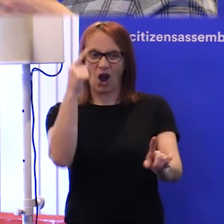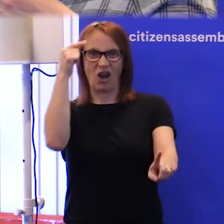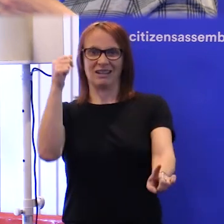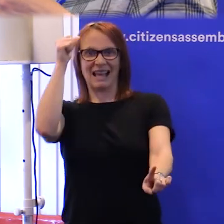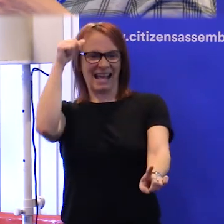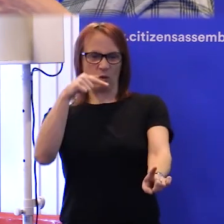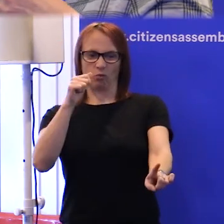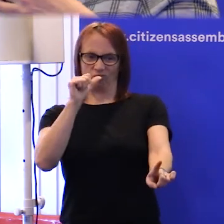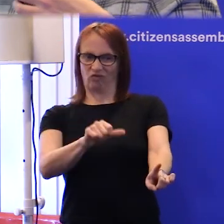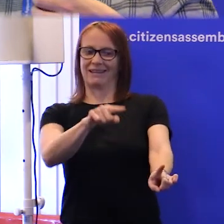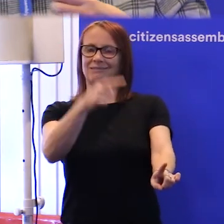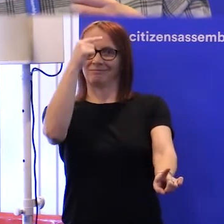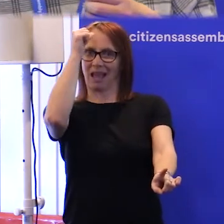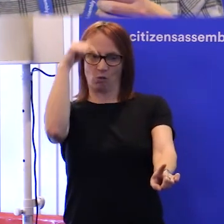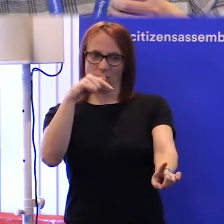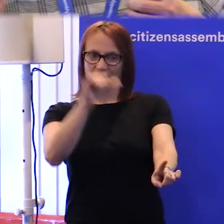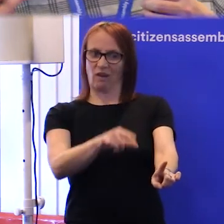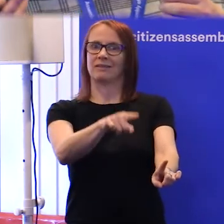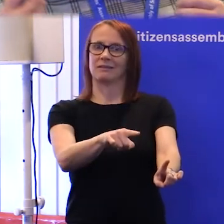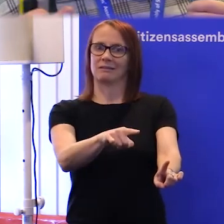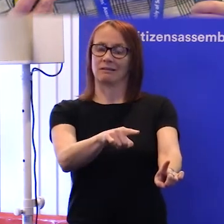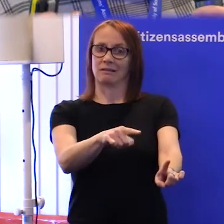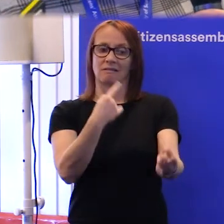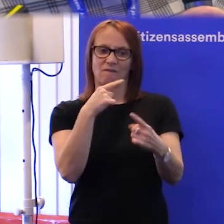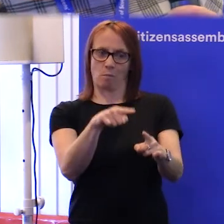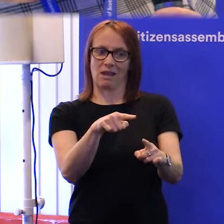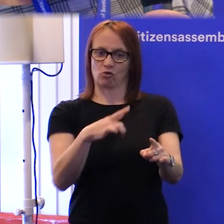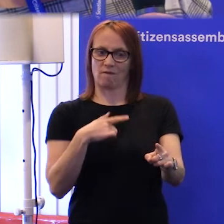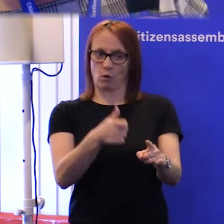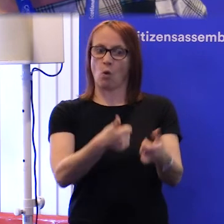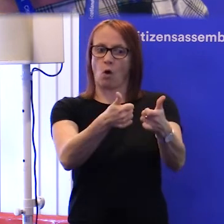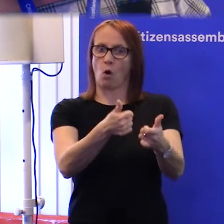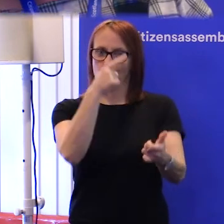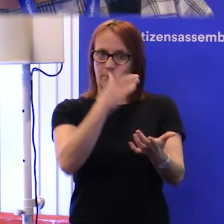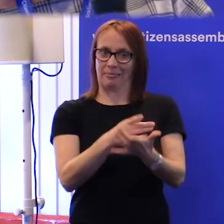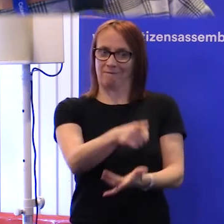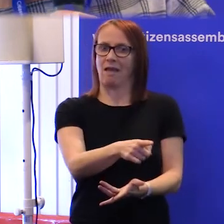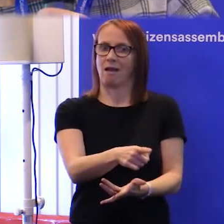know or what you already think you know or what feels right to you and sometimes